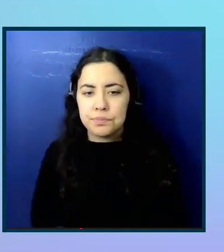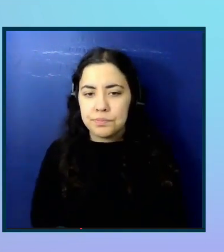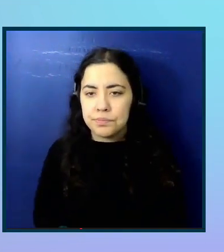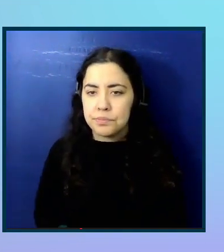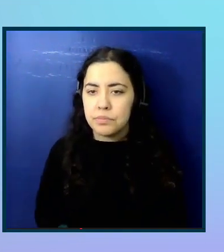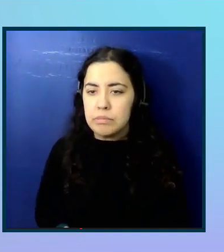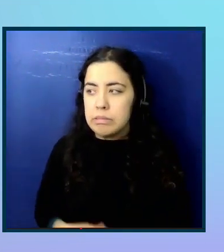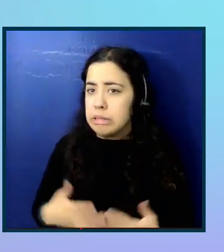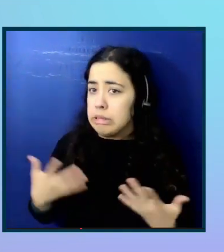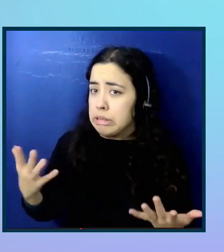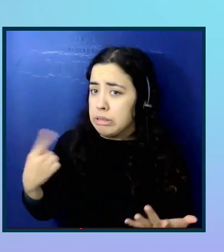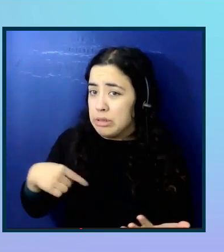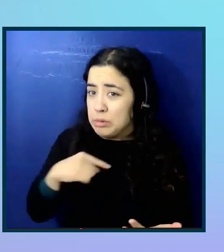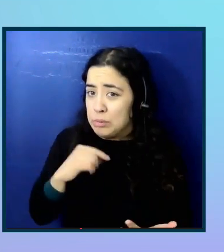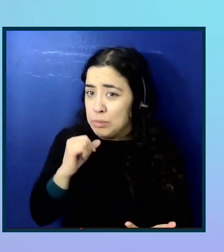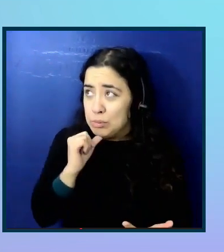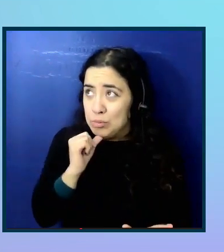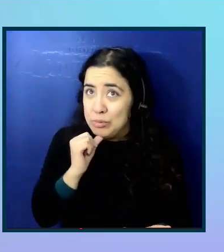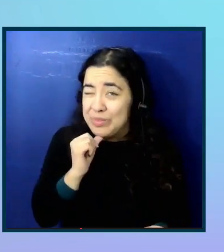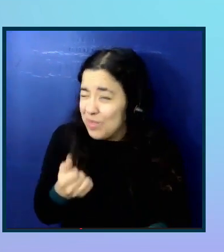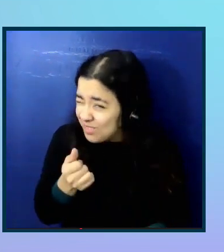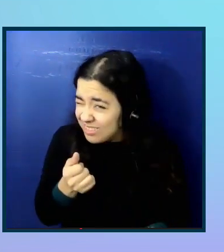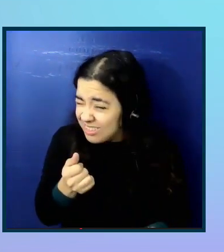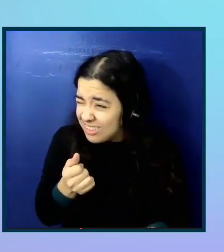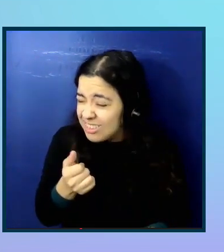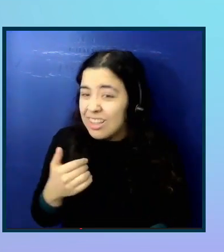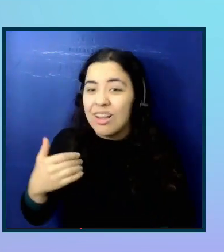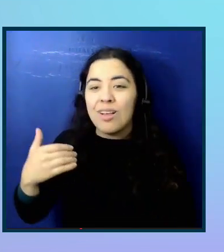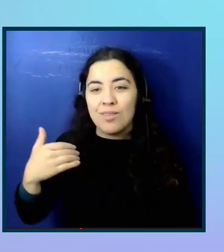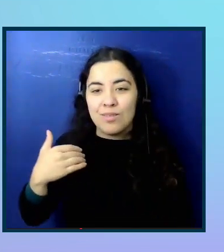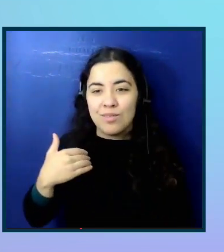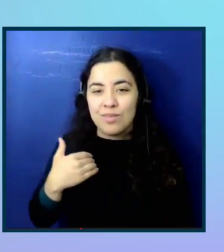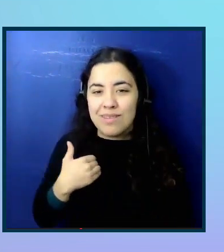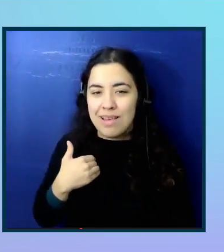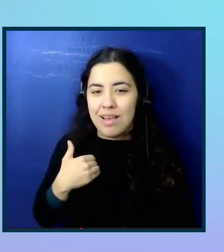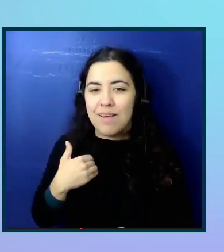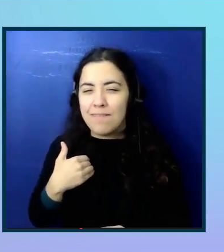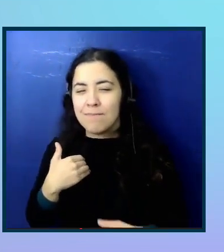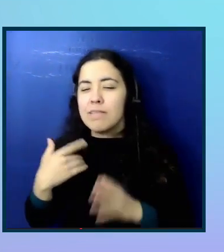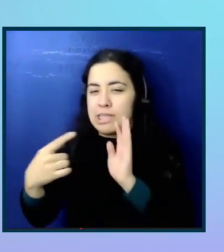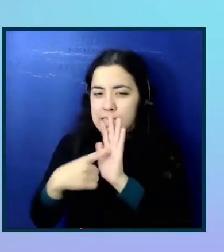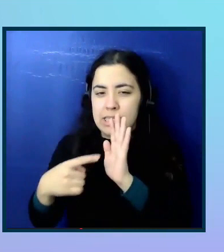We don't. We have Jira tickets. So we have the example at the moment.